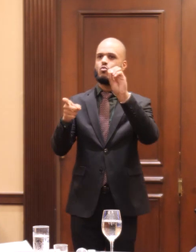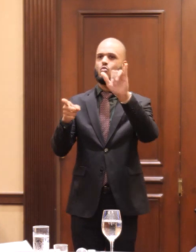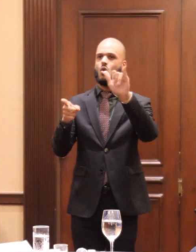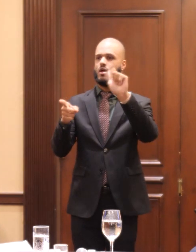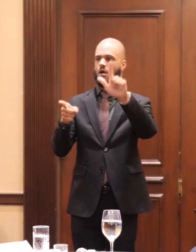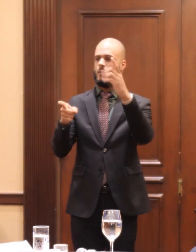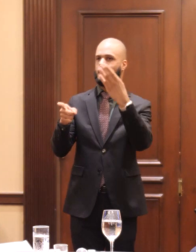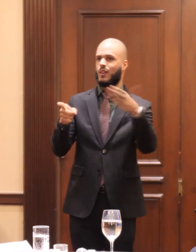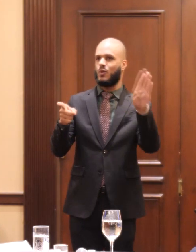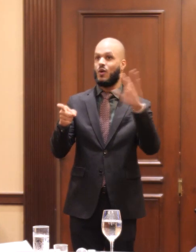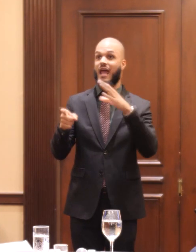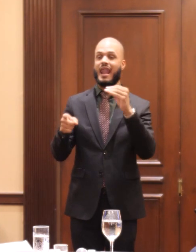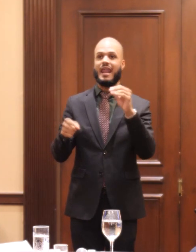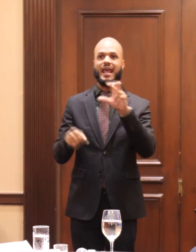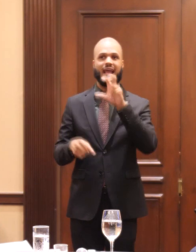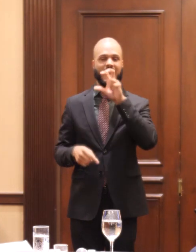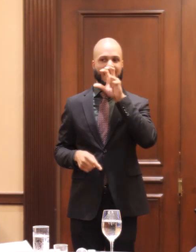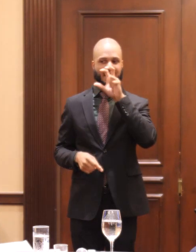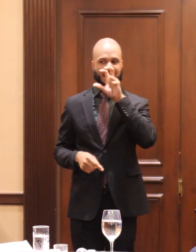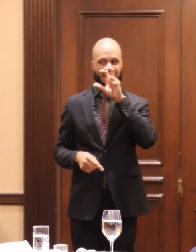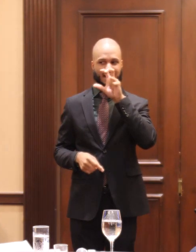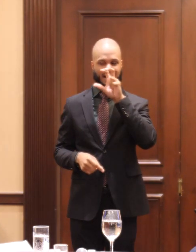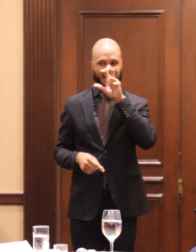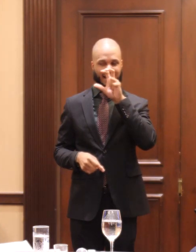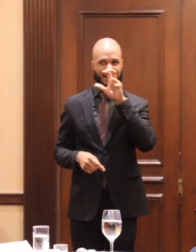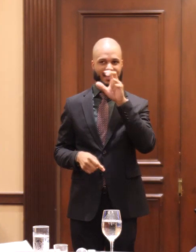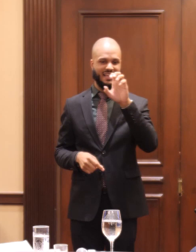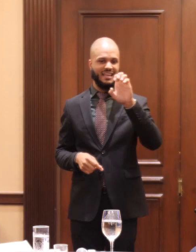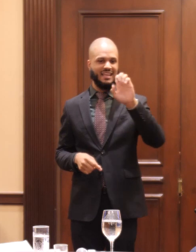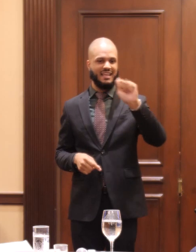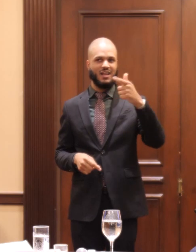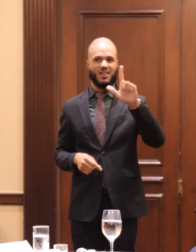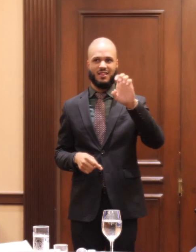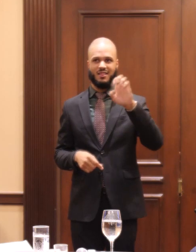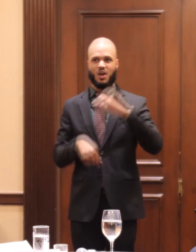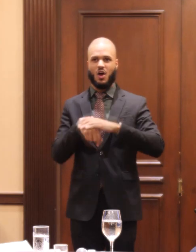flying eagle on the front that was one of Lex's things; he really liked that Flying Eagle.